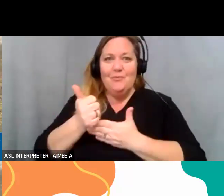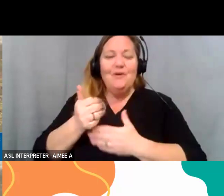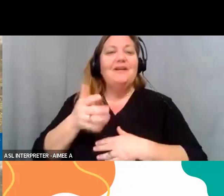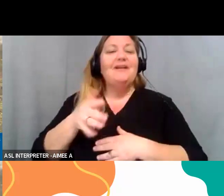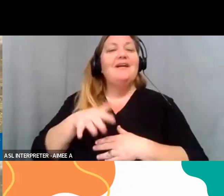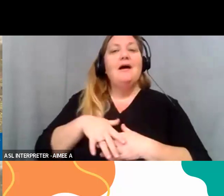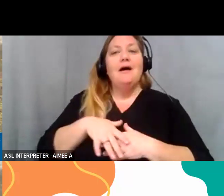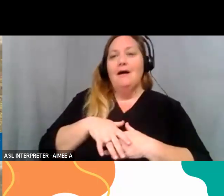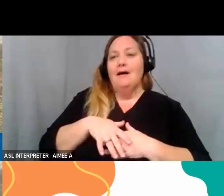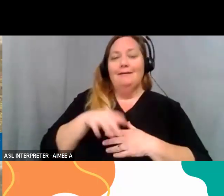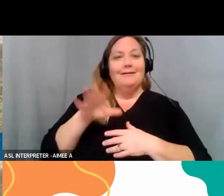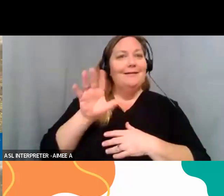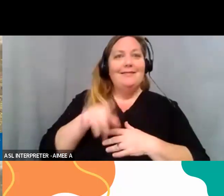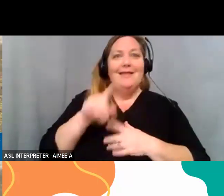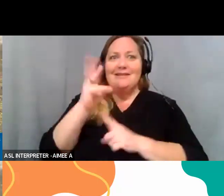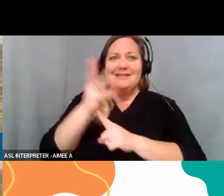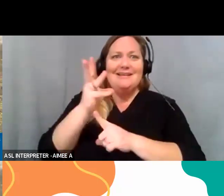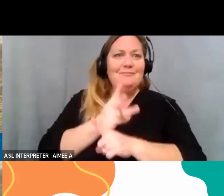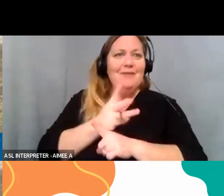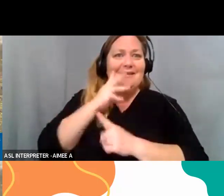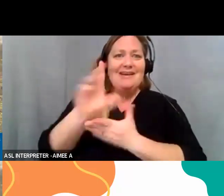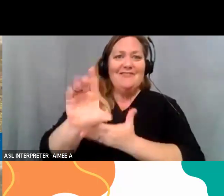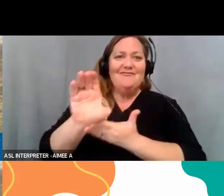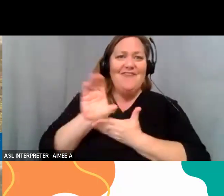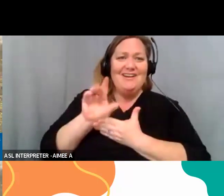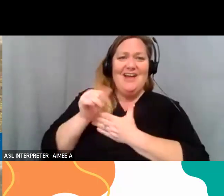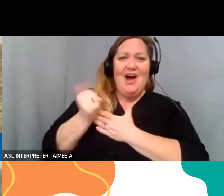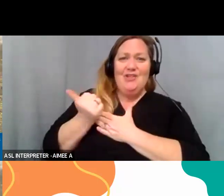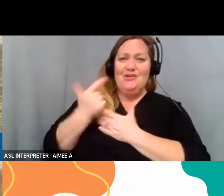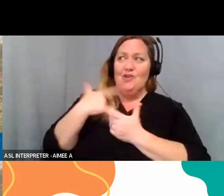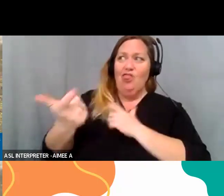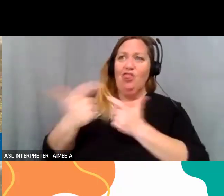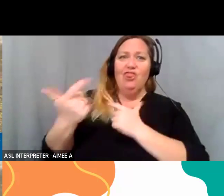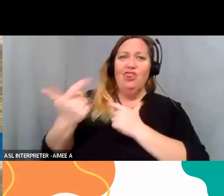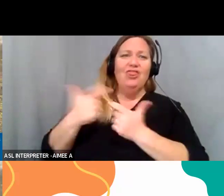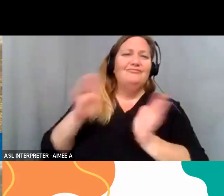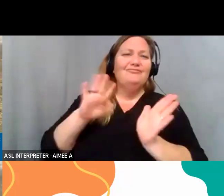it was just it took six months to get funding and going back and forth, and you know not everybody